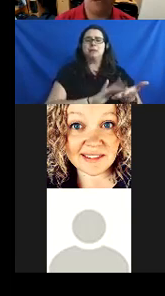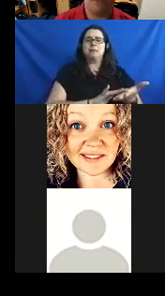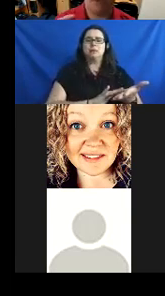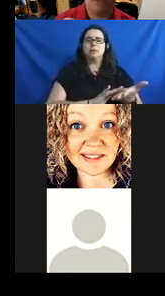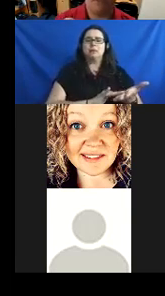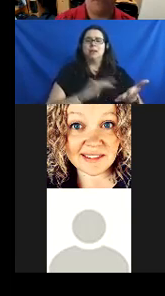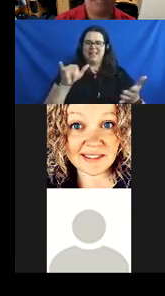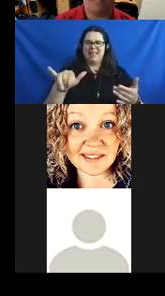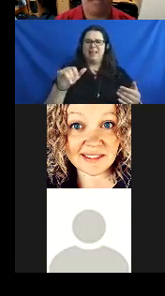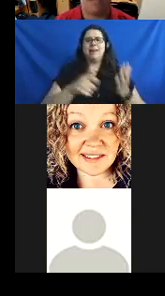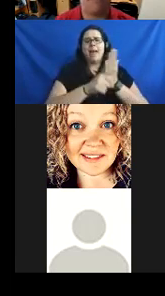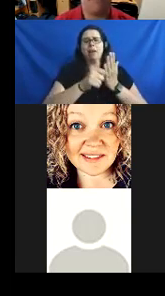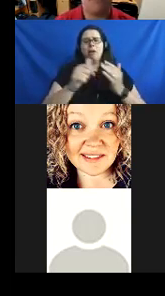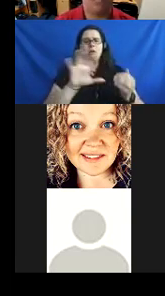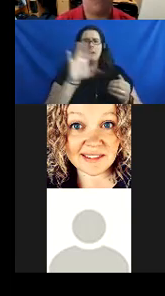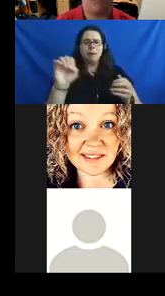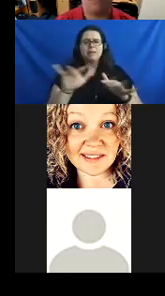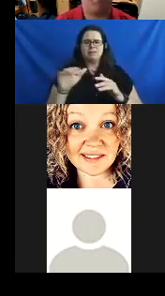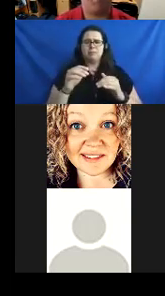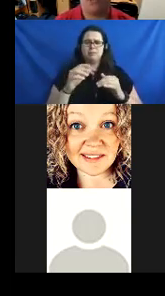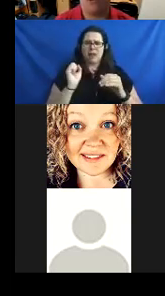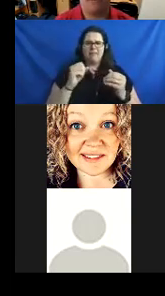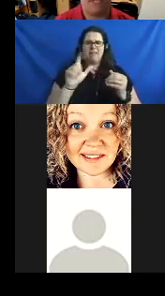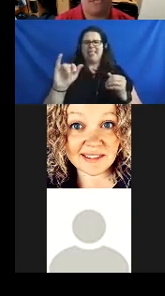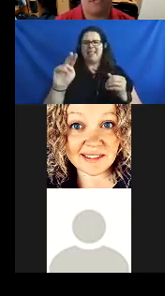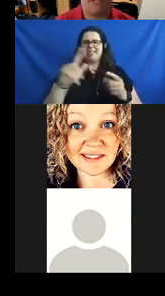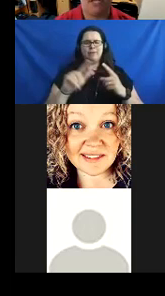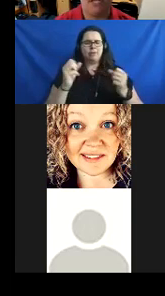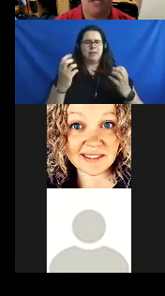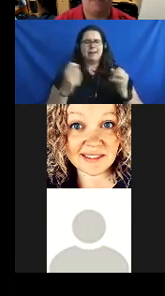THERE ARE A NUMBER OF LINKS THAT I HAVE FOR CATALOG COMPANIES.